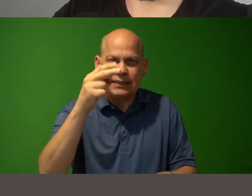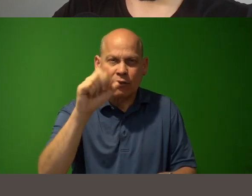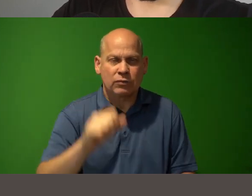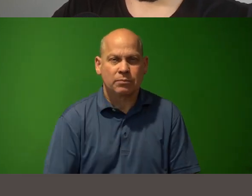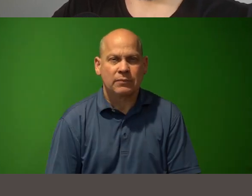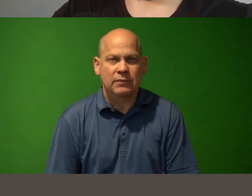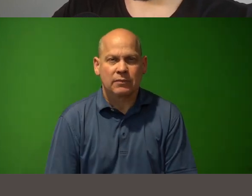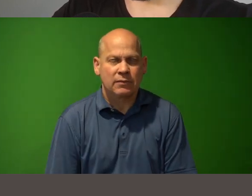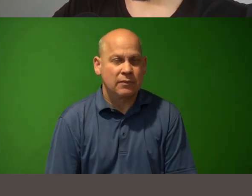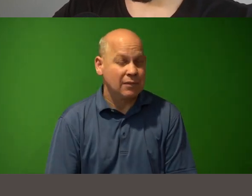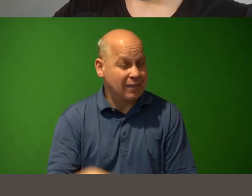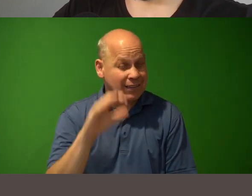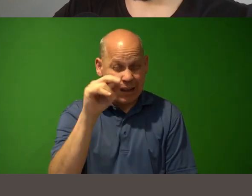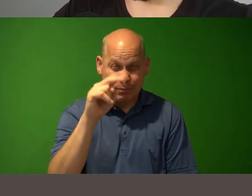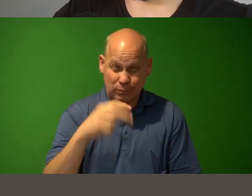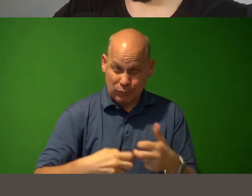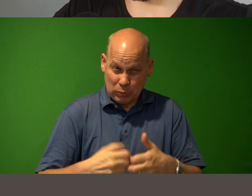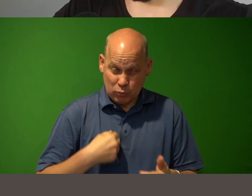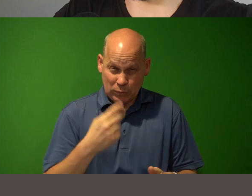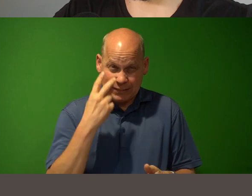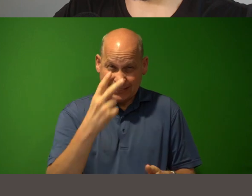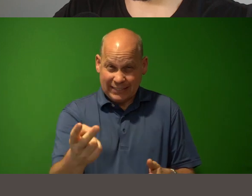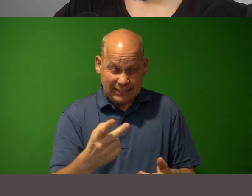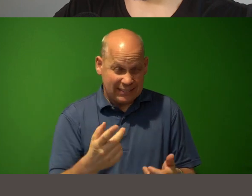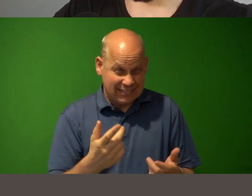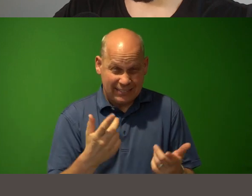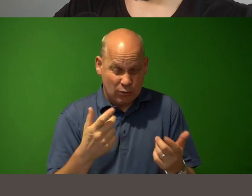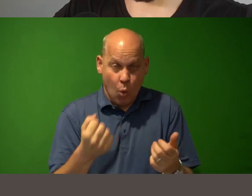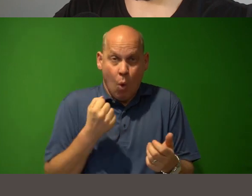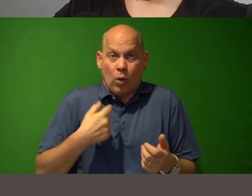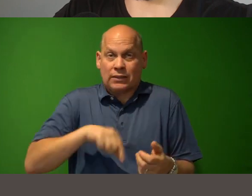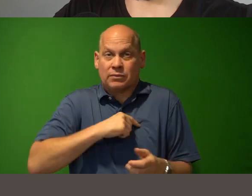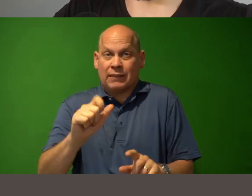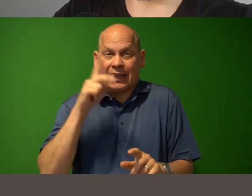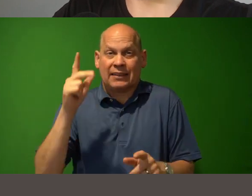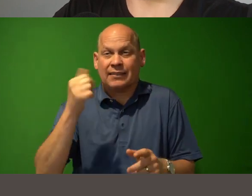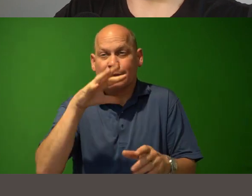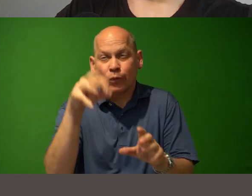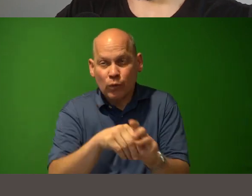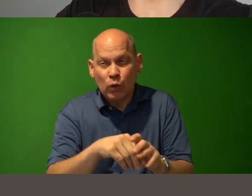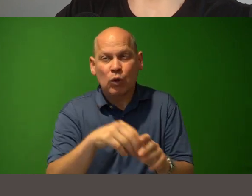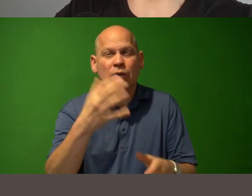And common problems we see at diagrams, pull this back, and that includes flat, uninspired